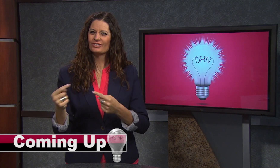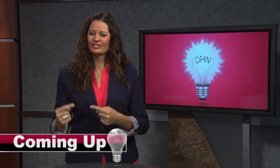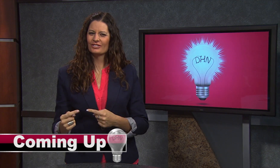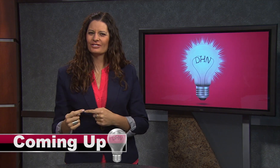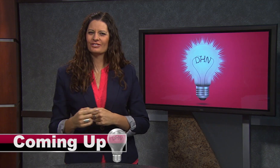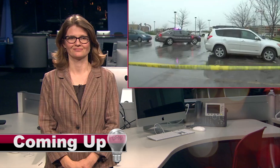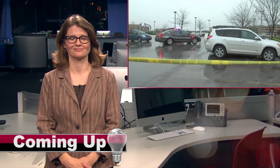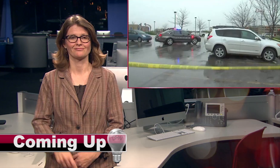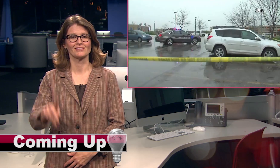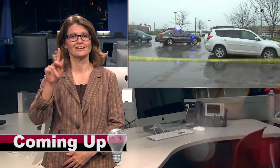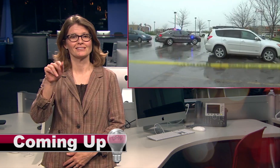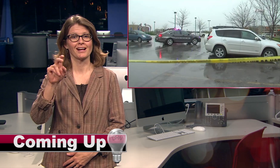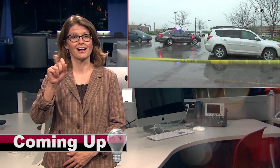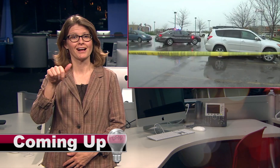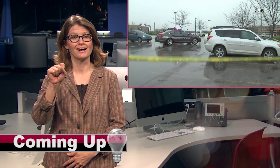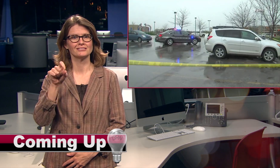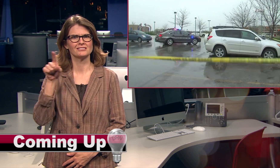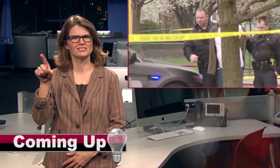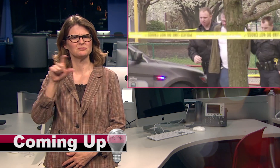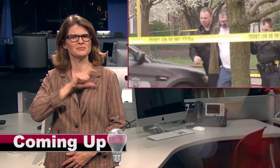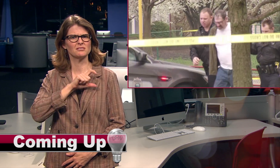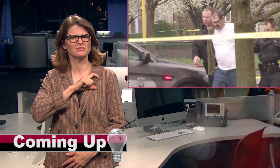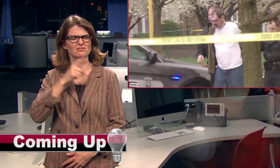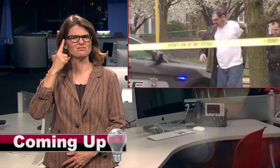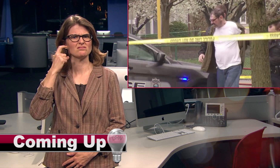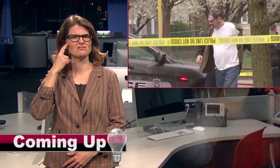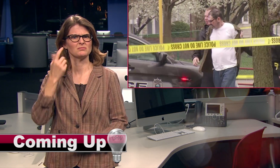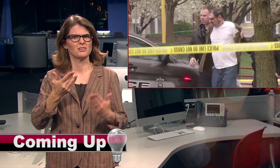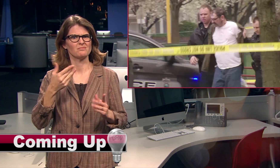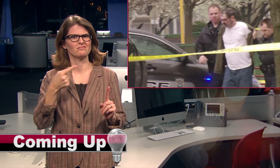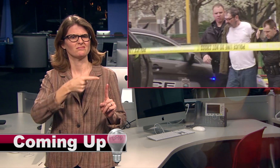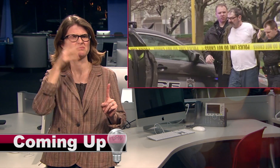TOO HIGH. THREE WERE KILLED IN KANSAS BY A MAN WHO POLICE